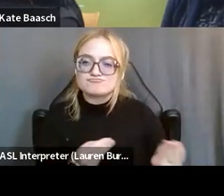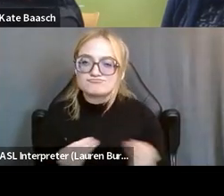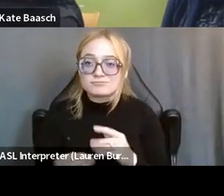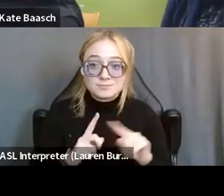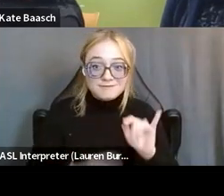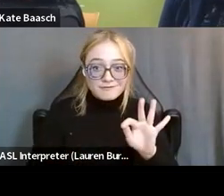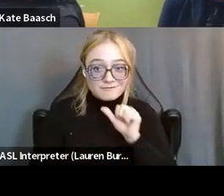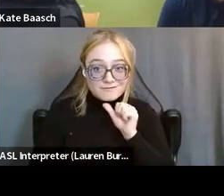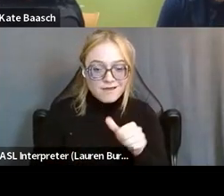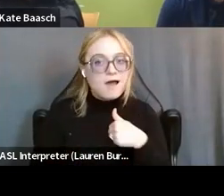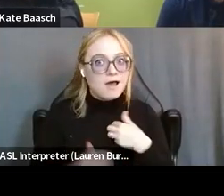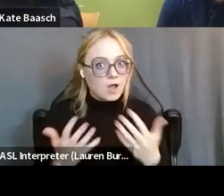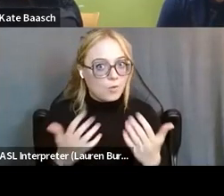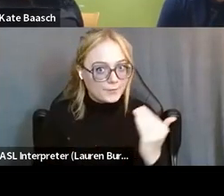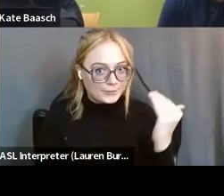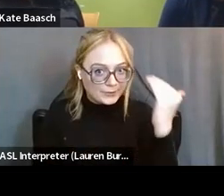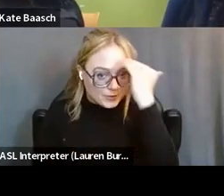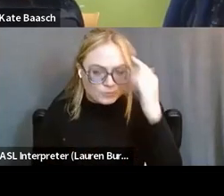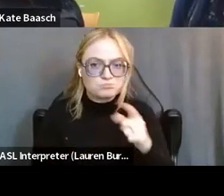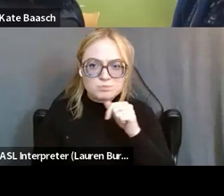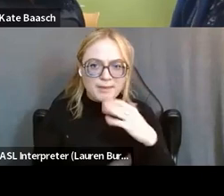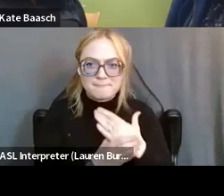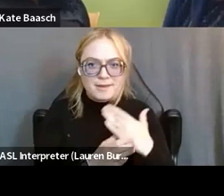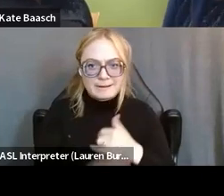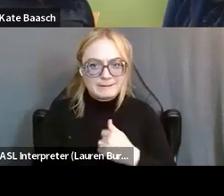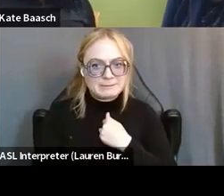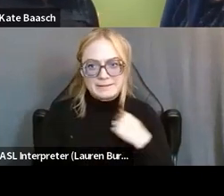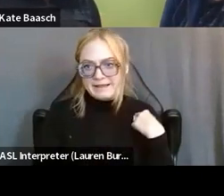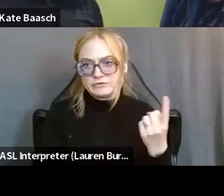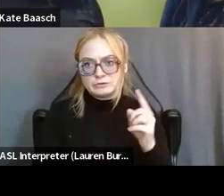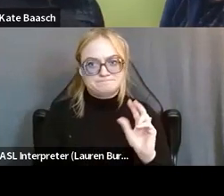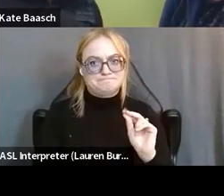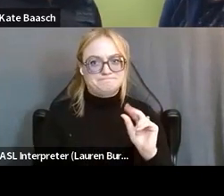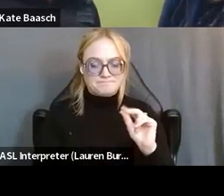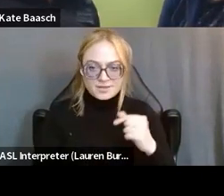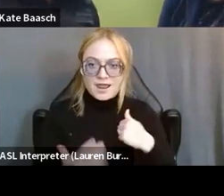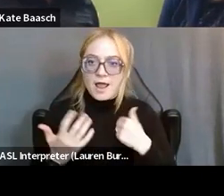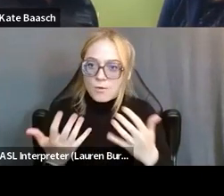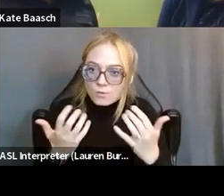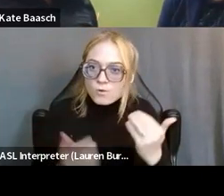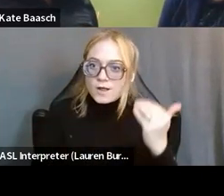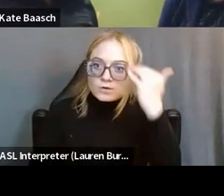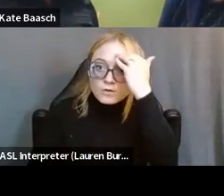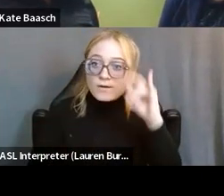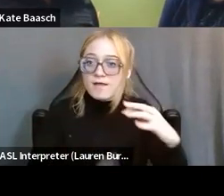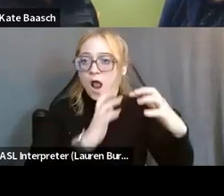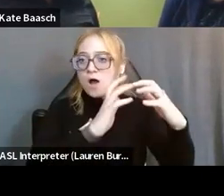I mean, don't think you're bothering me. I mean that's what I want to know. If this is broken down in any way